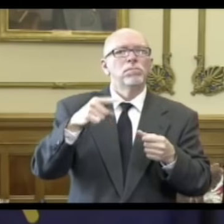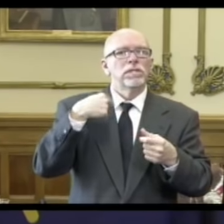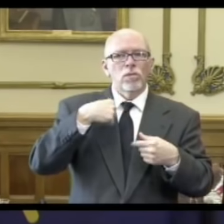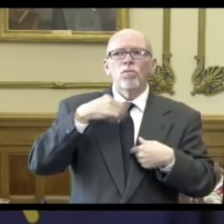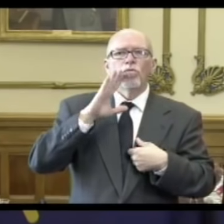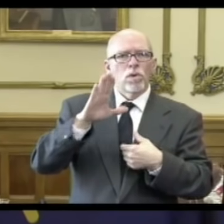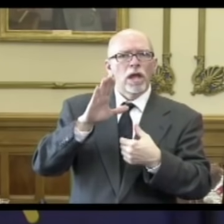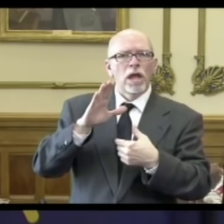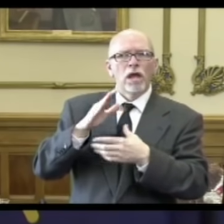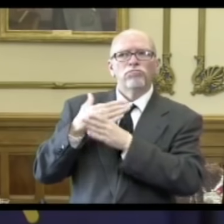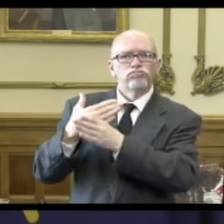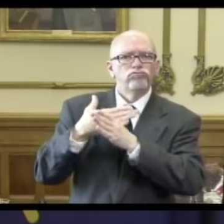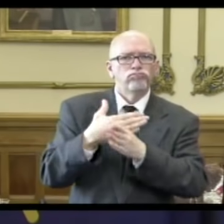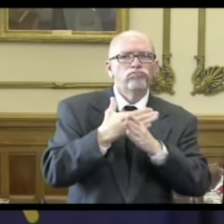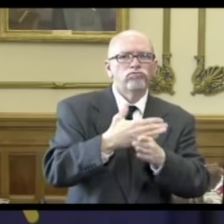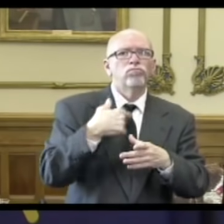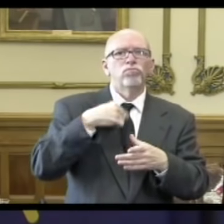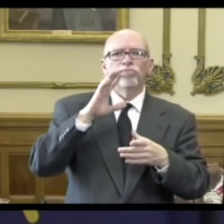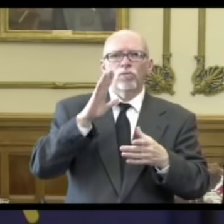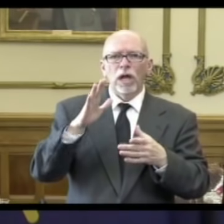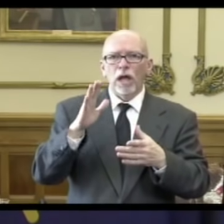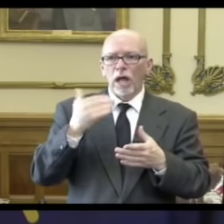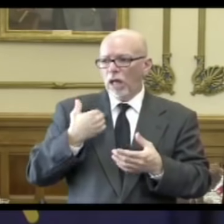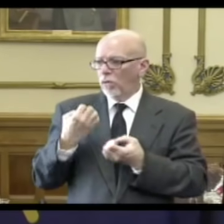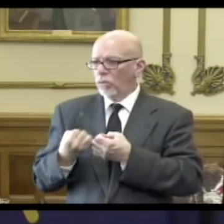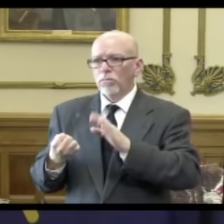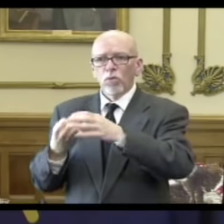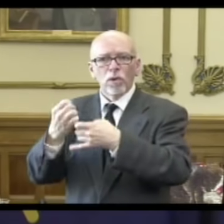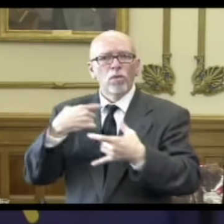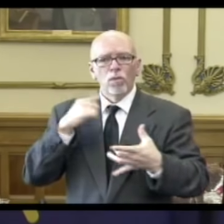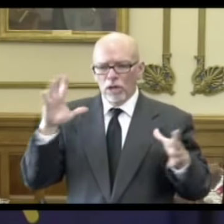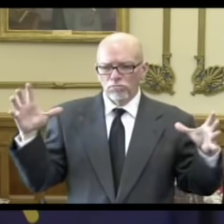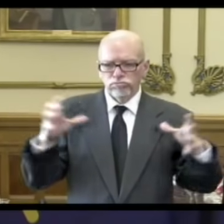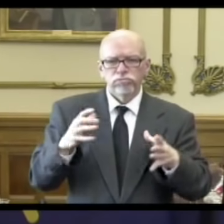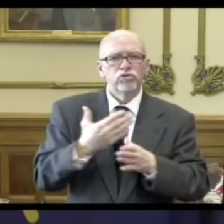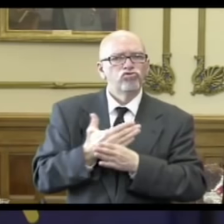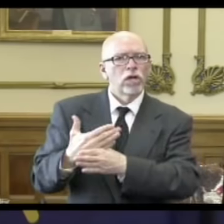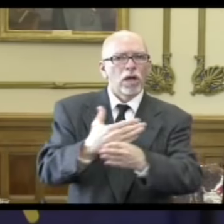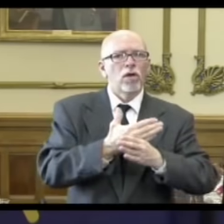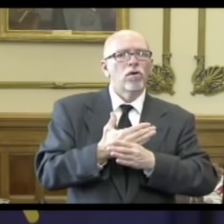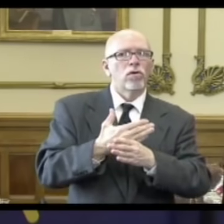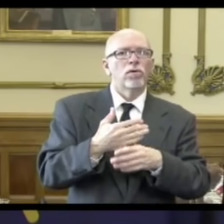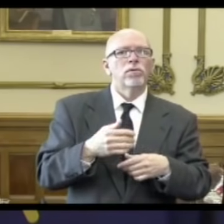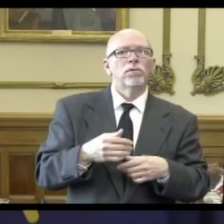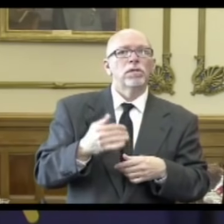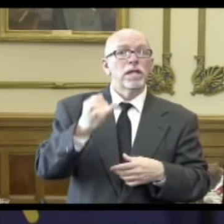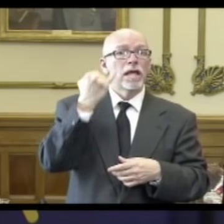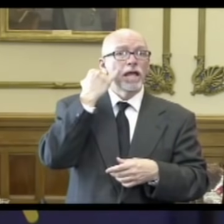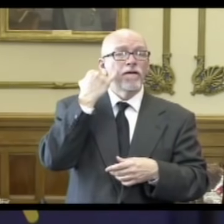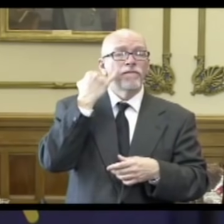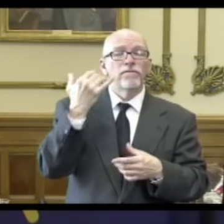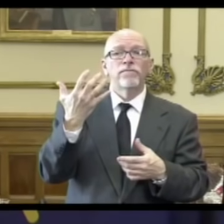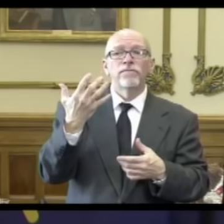HEALTH CARE SYSTEM CAME TOGETHER AND SAID. WE'RE GOING TO COLLABORATE AND WE'RE GOING